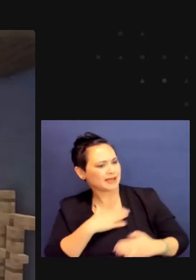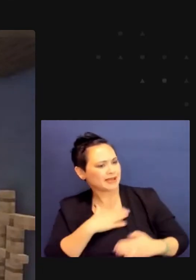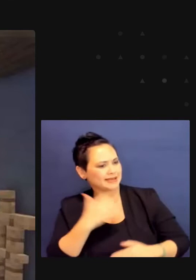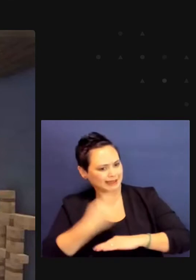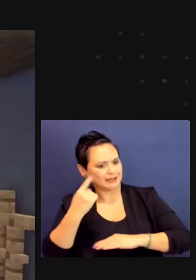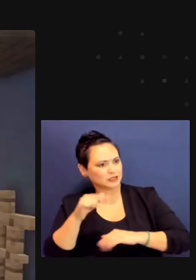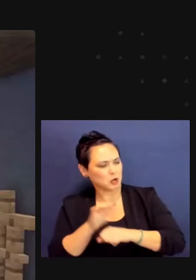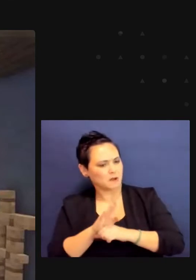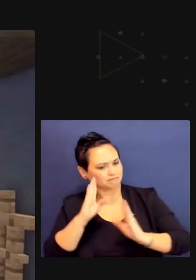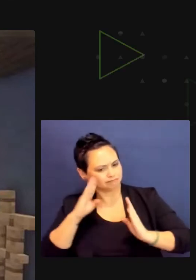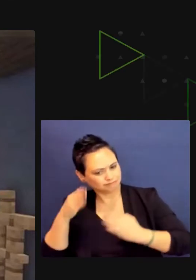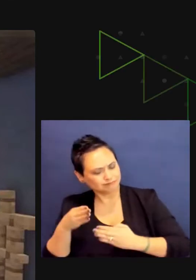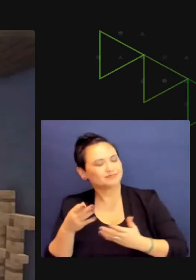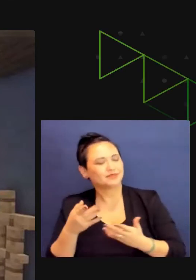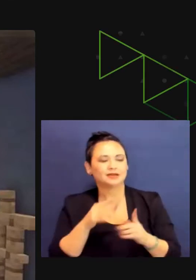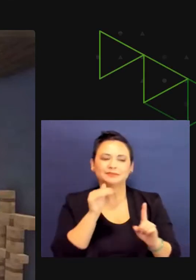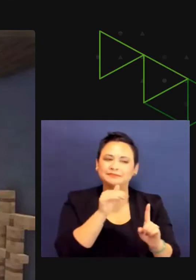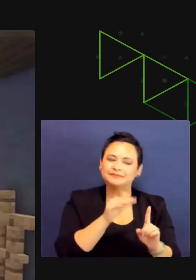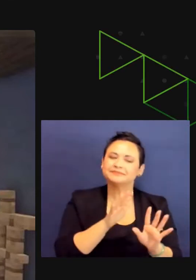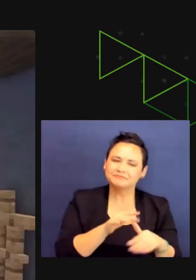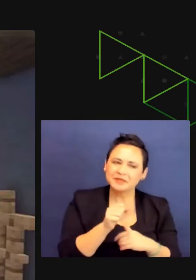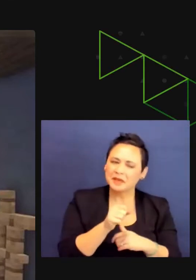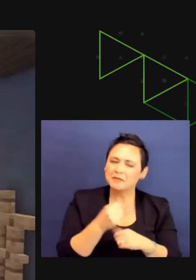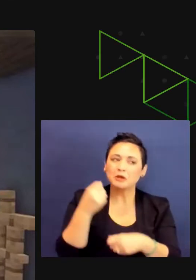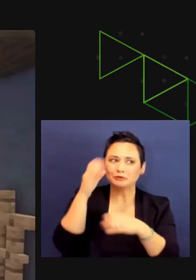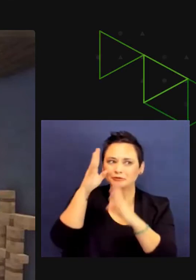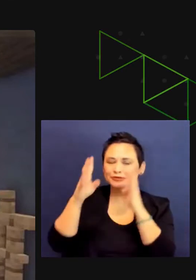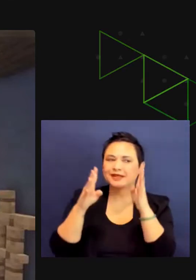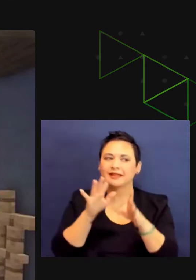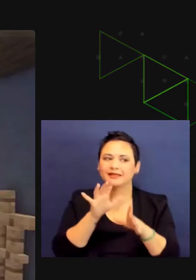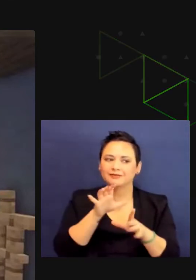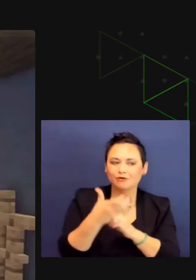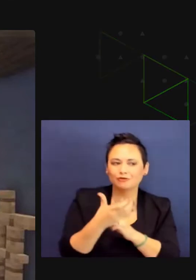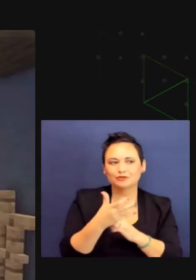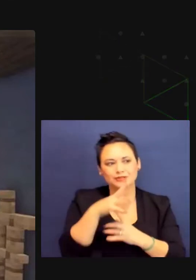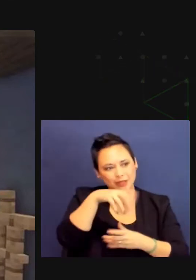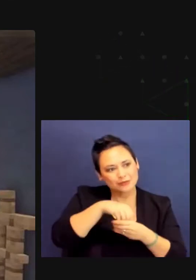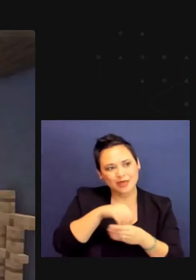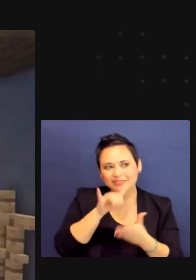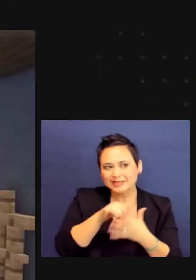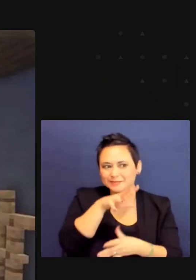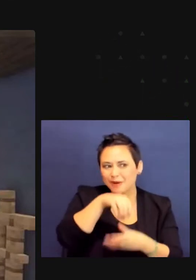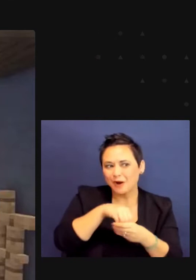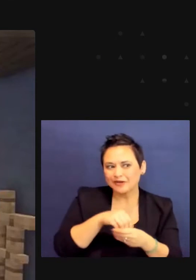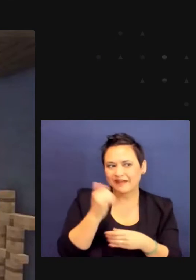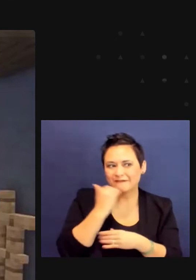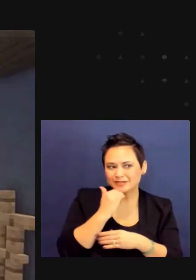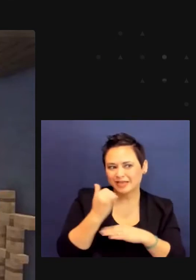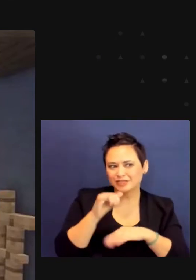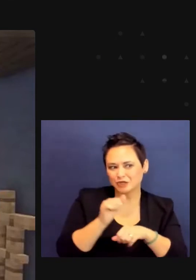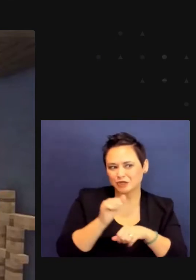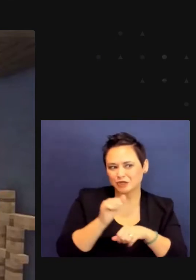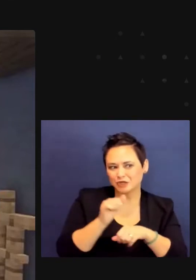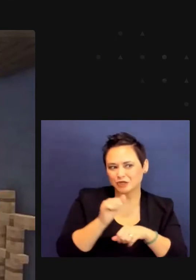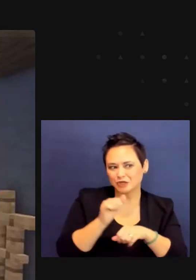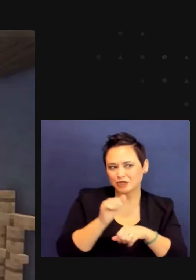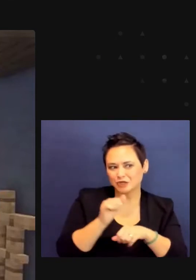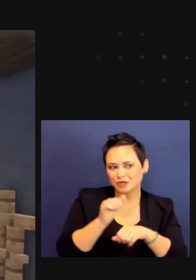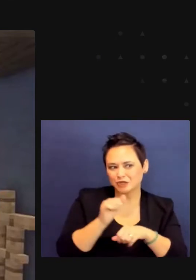this culture of inclusion is part of the day job. It's everyone's responsibility. As leaders it means that as we have these trainings, we need to show up.